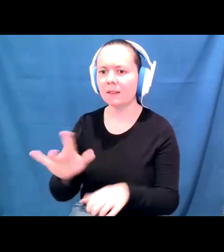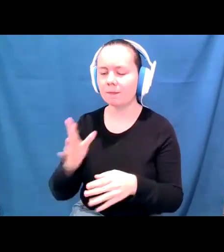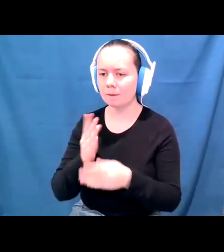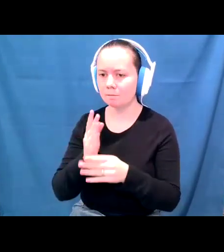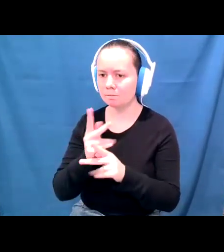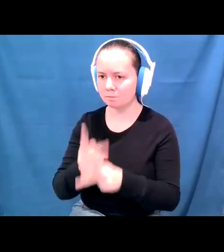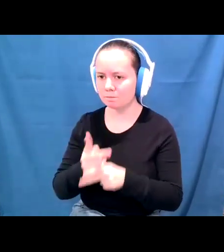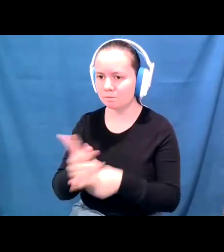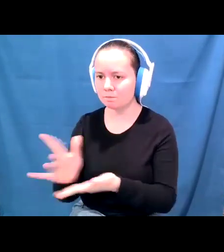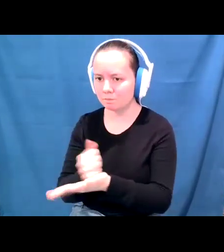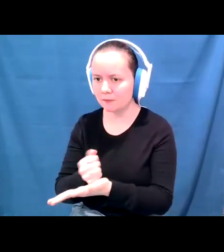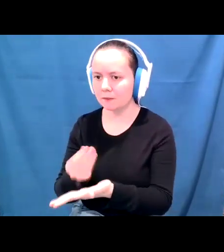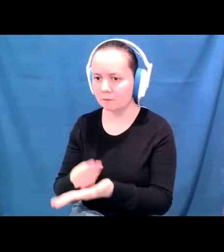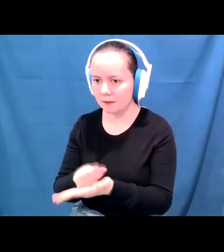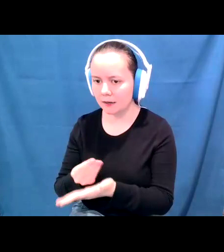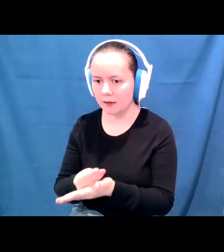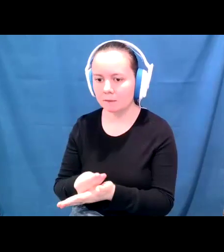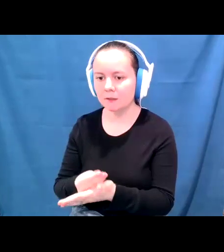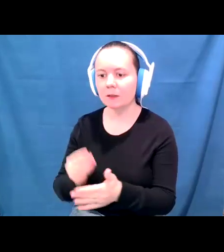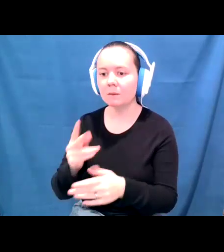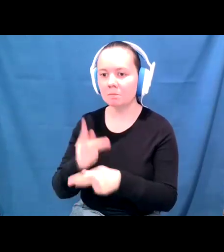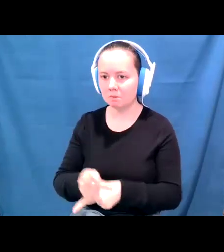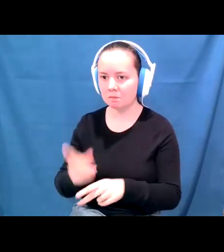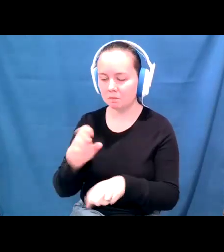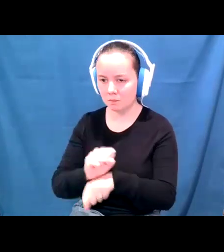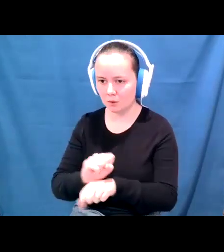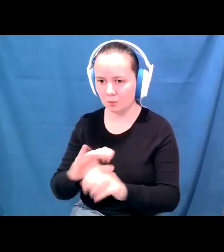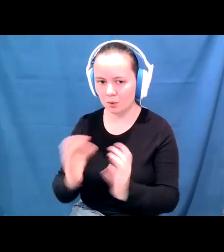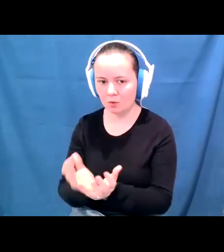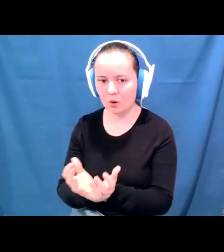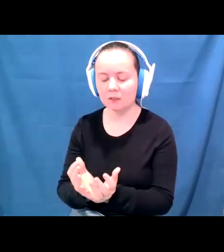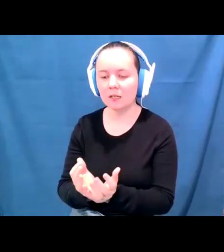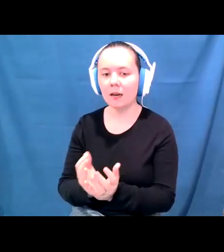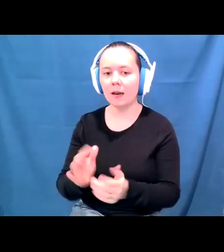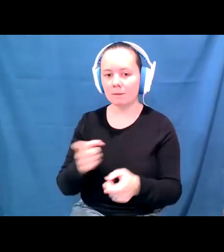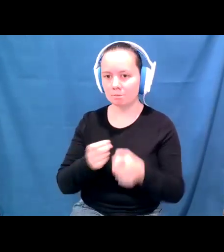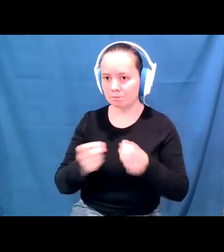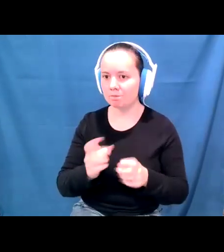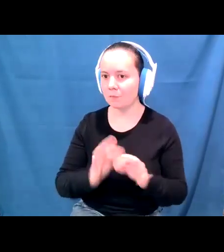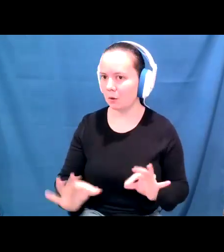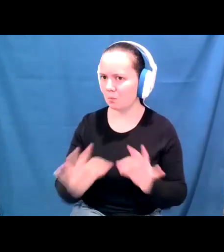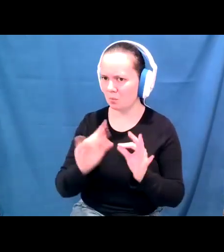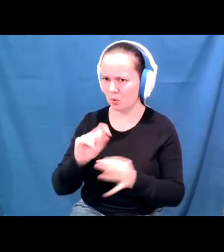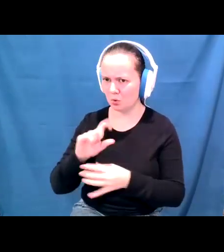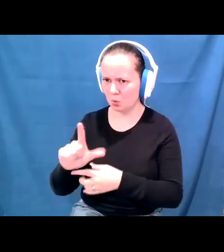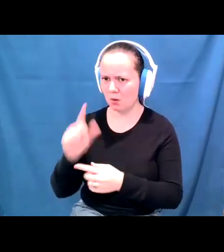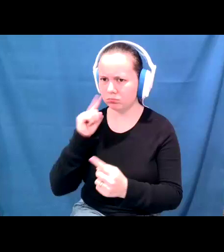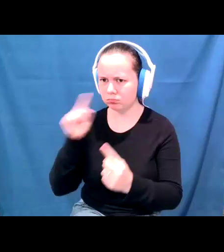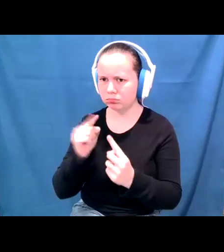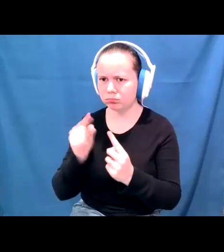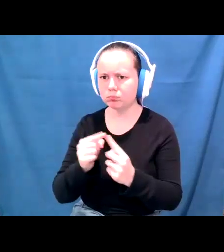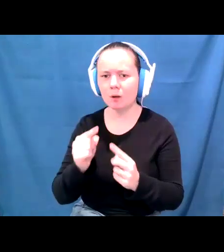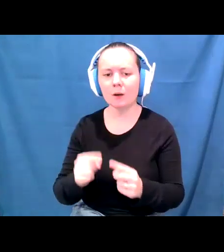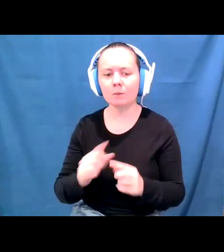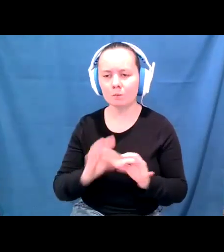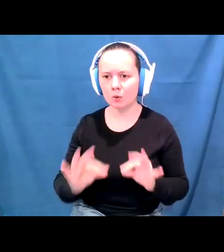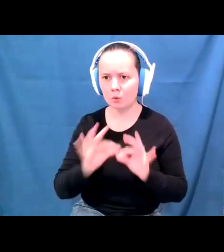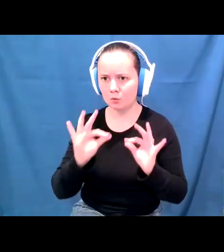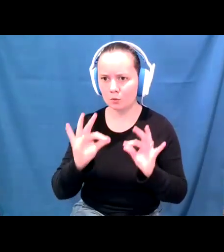Registered apprenticeships are one of our key tools to get there. It's a proven strategy to expand equitable training pathways into good jobs, including union jobs.